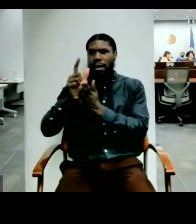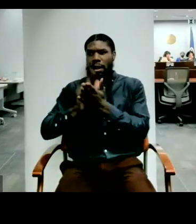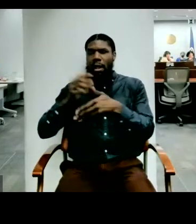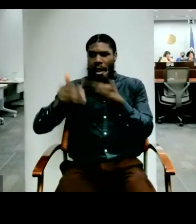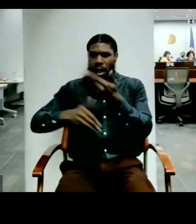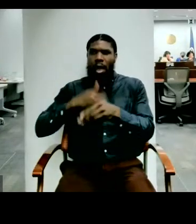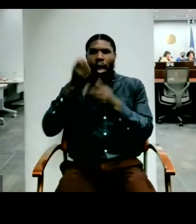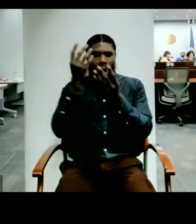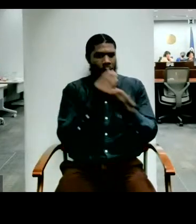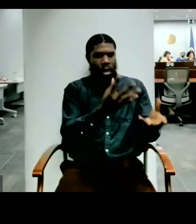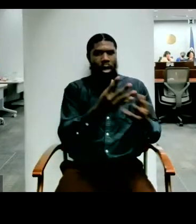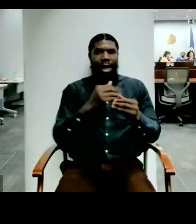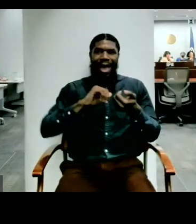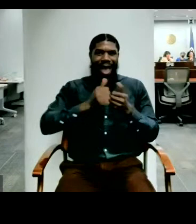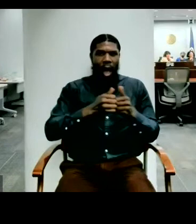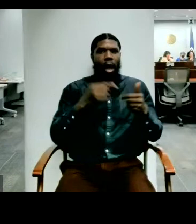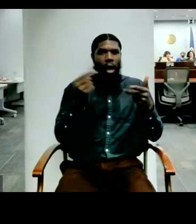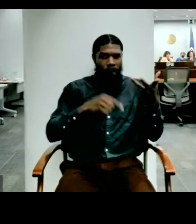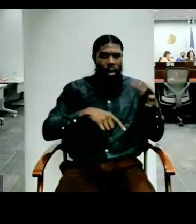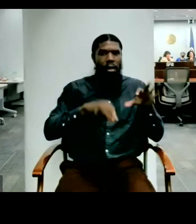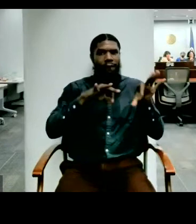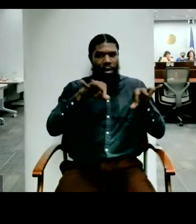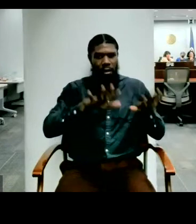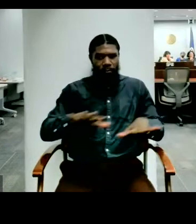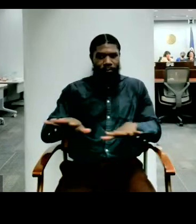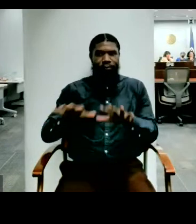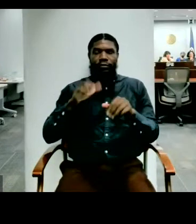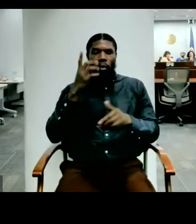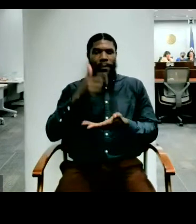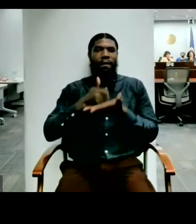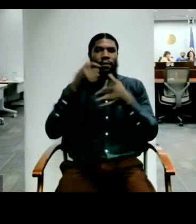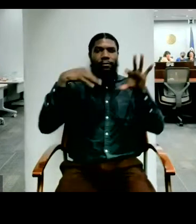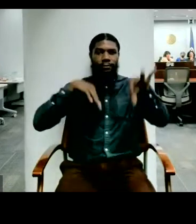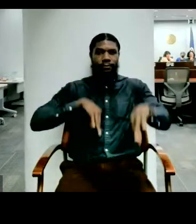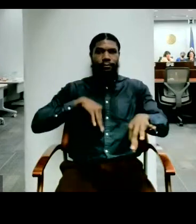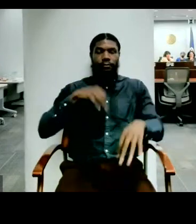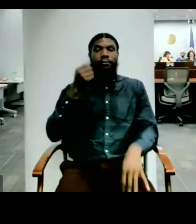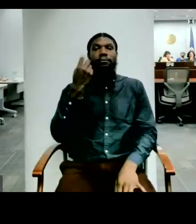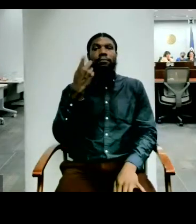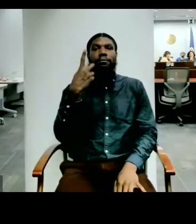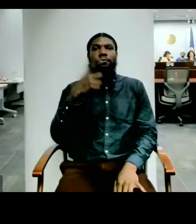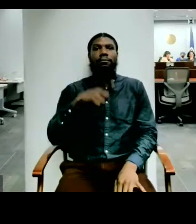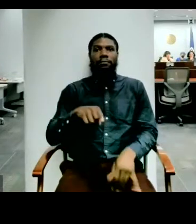Particularly for smaller companies not living this to get guidance on